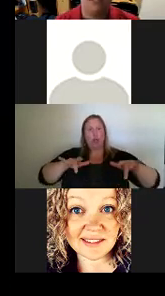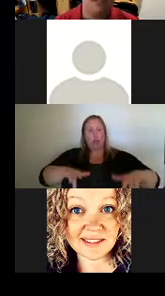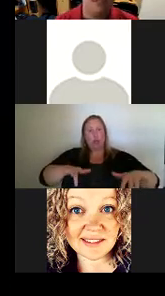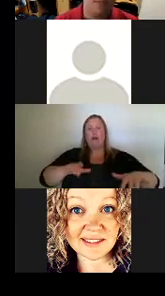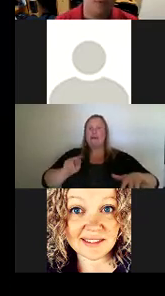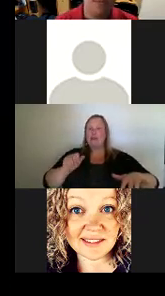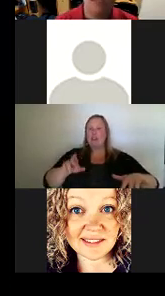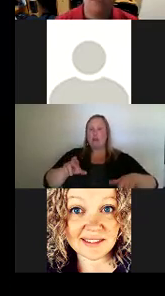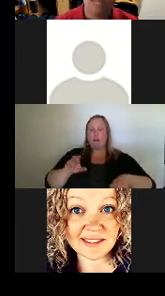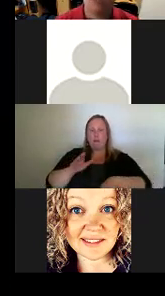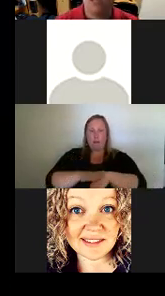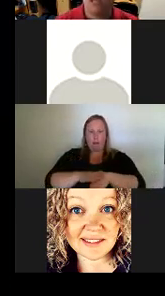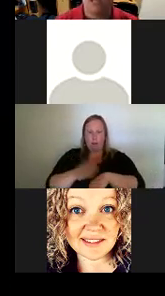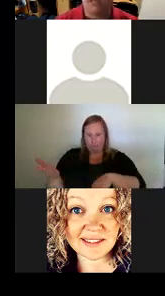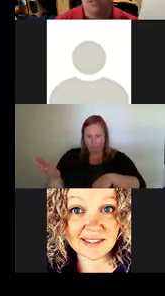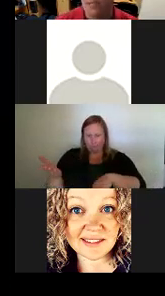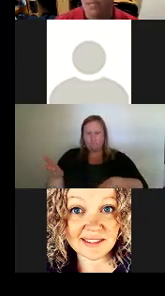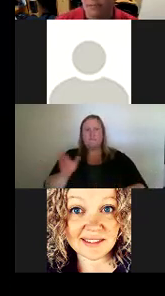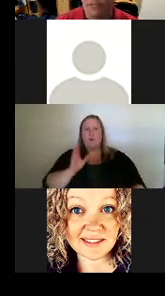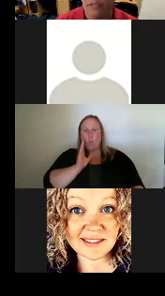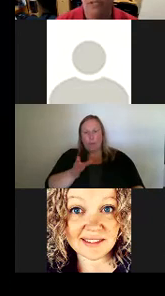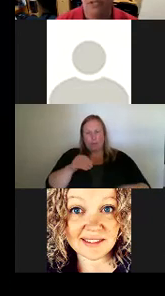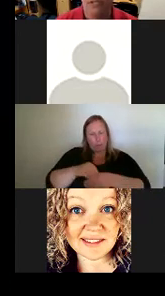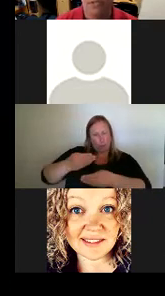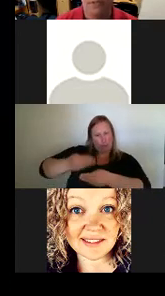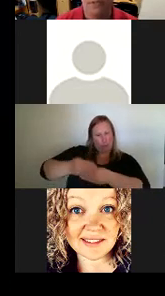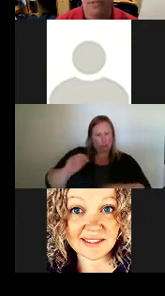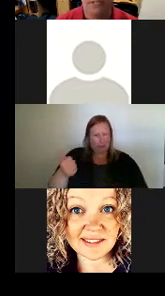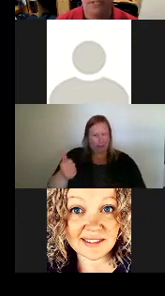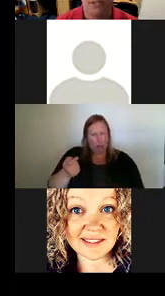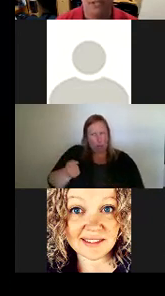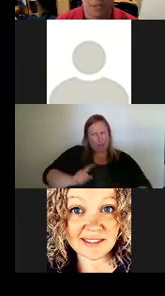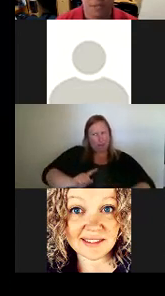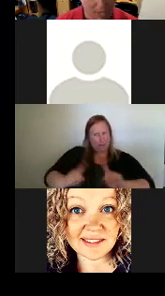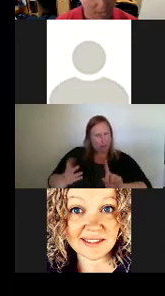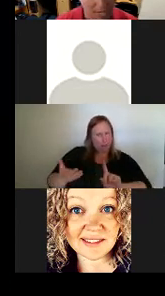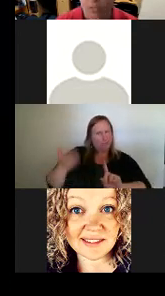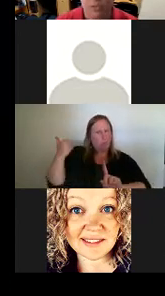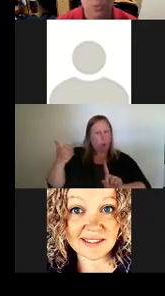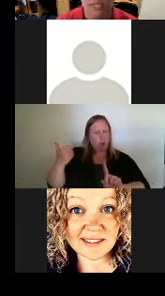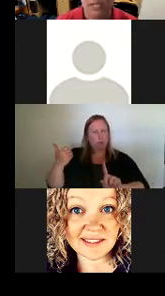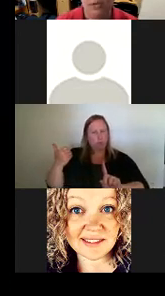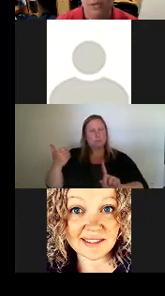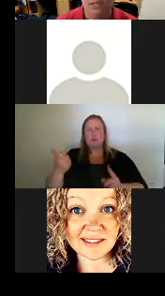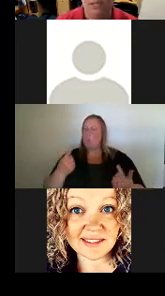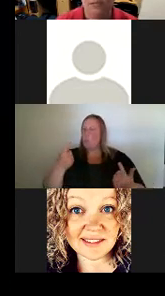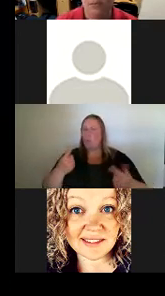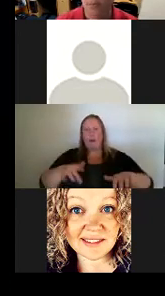THE KEYBOARD COMMAND IN THE PAST WAS DIFFERENT TO TURN ON SO THEY RECENTLY CHANGED IT. NOW IT'S JUST ONE SINGLE COMMAND TO REMEMBER TO